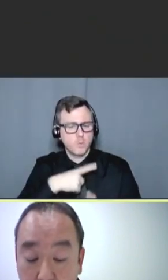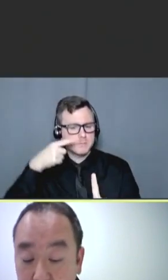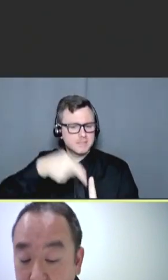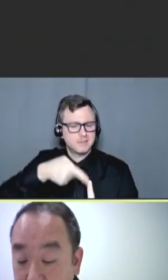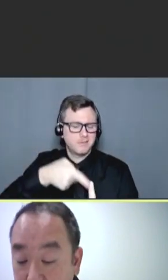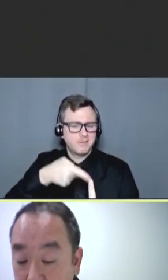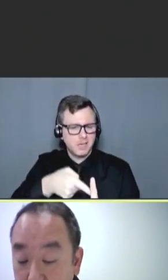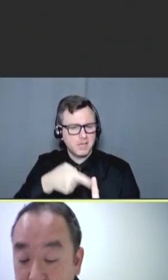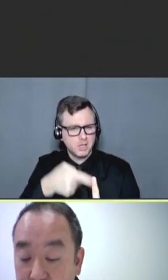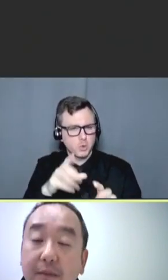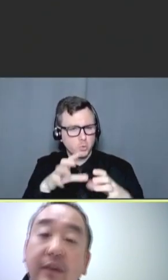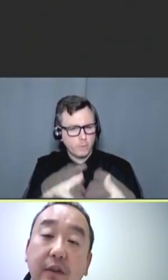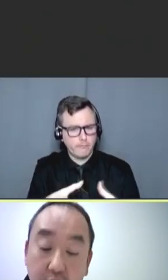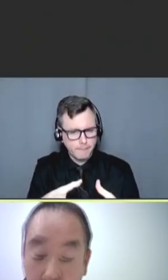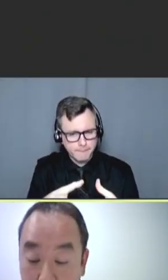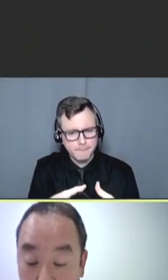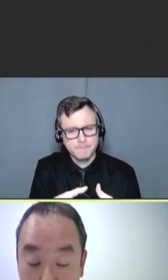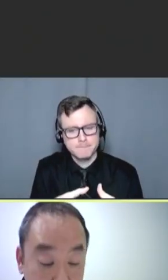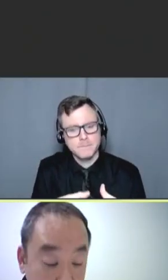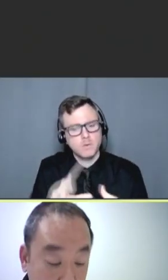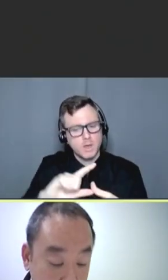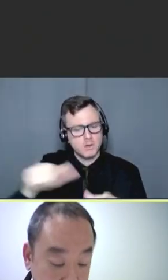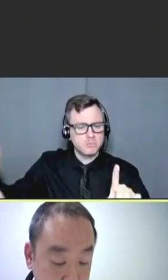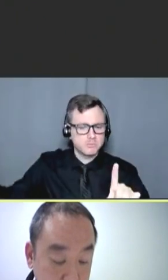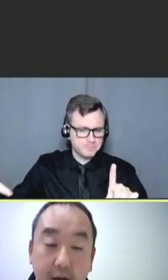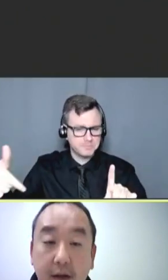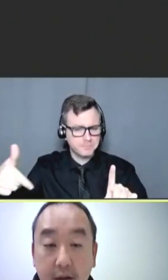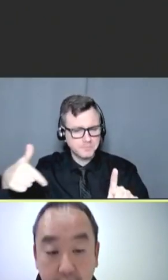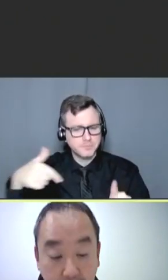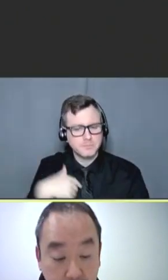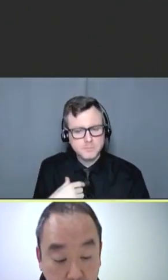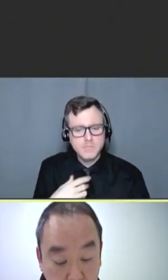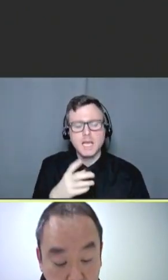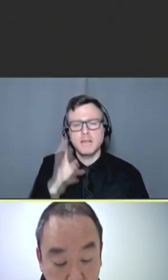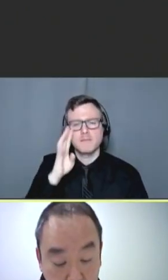came up with the ideas, which became this endearing healthy media. Next slide, please.